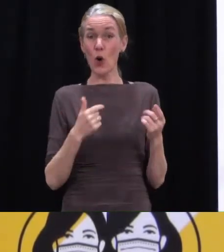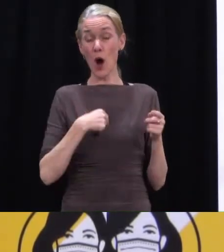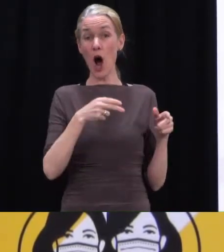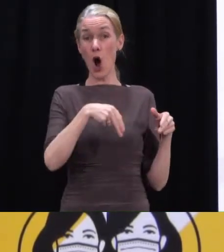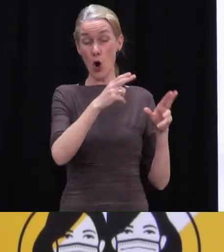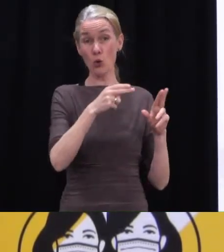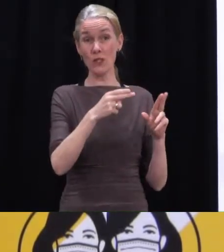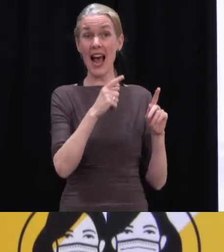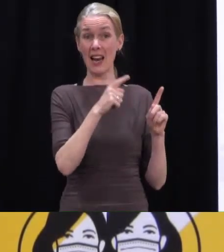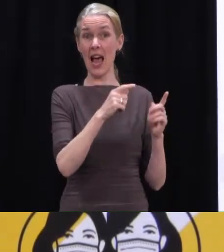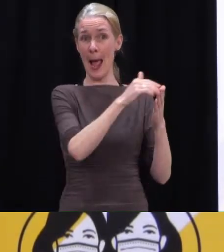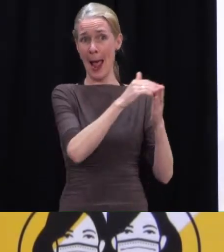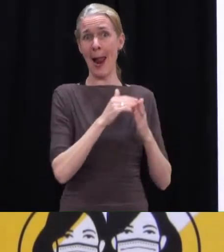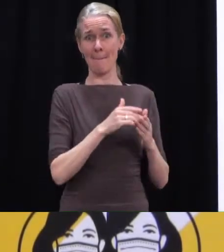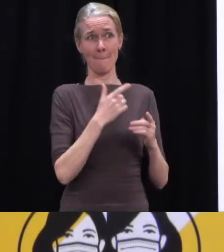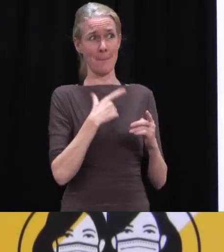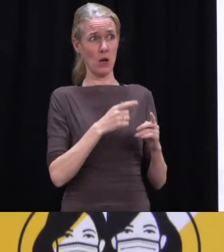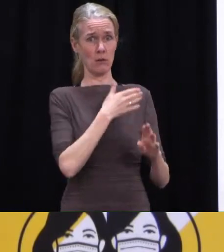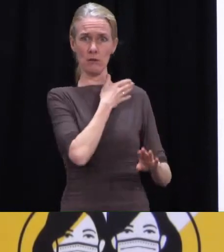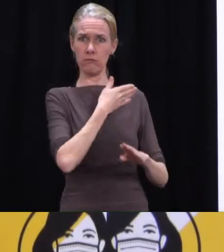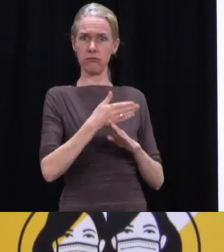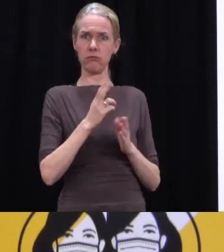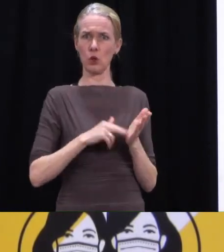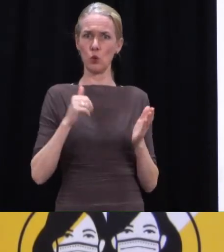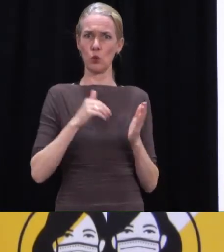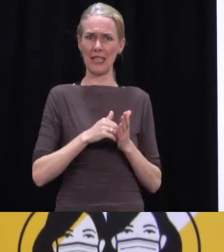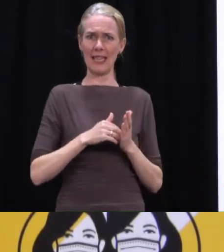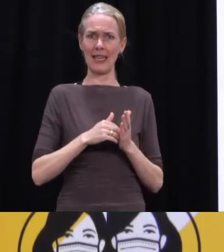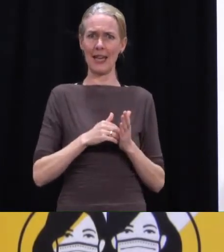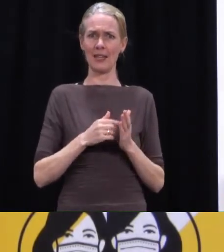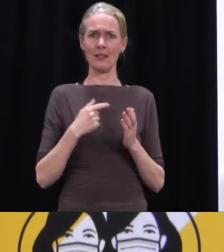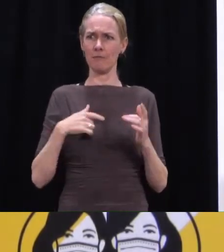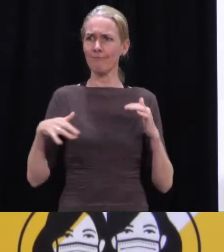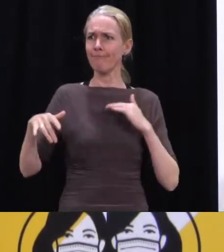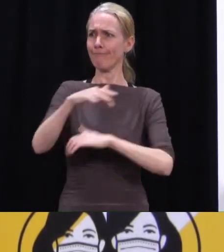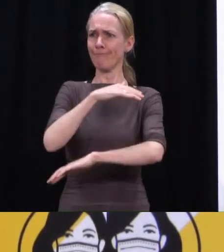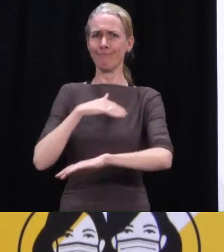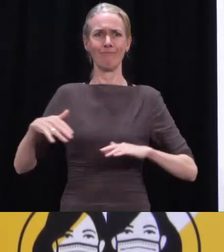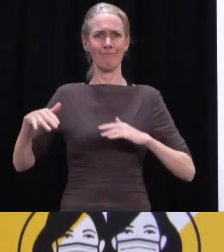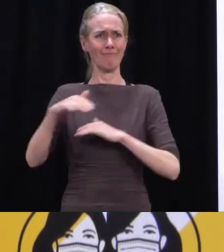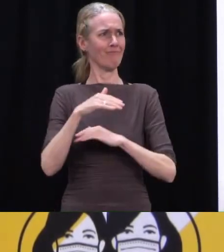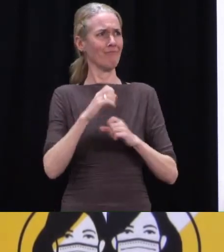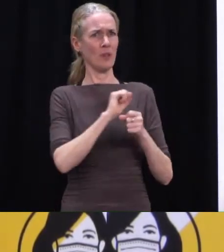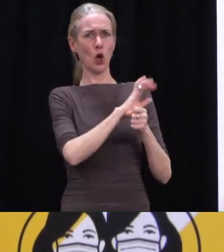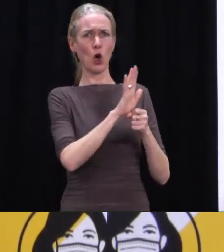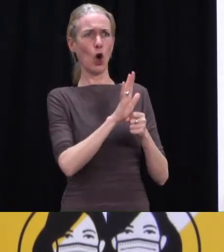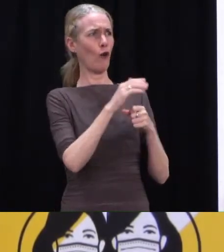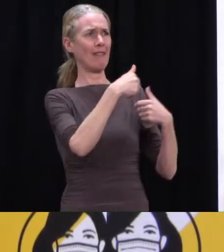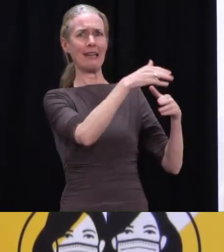important that we have been using quarantine because, by and large, it's done the job of keeping the virus out of New